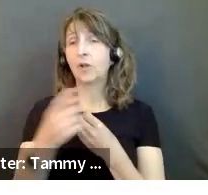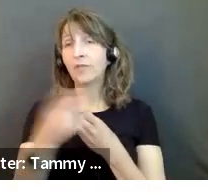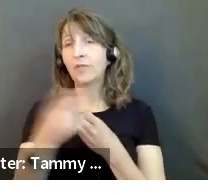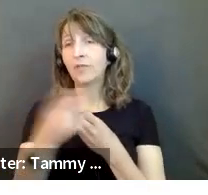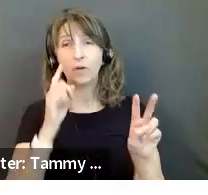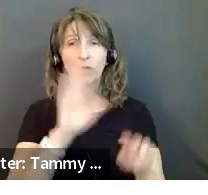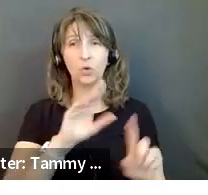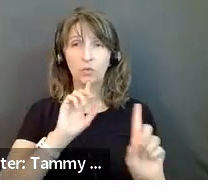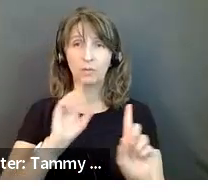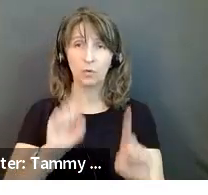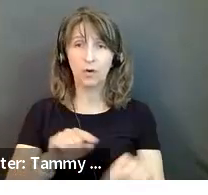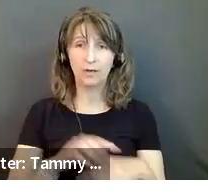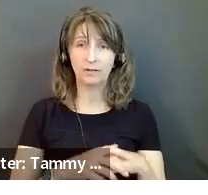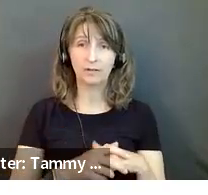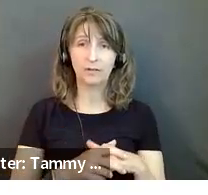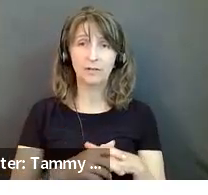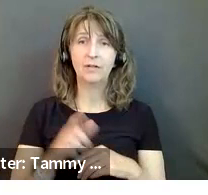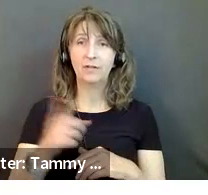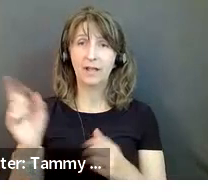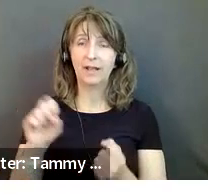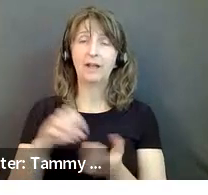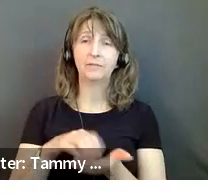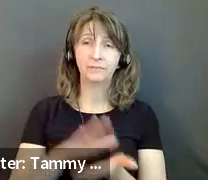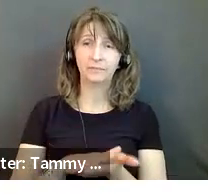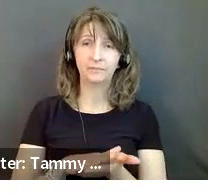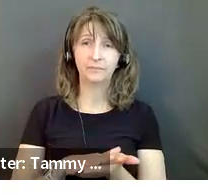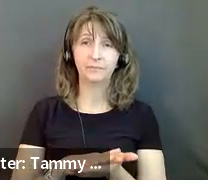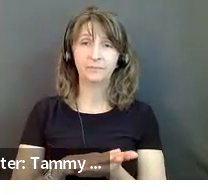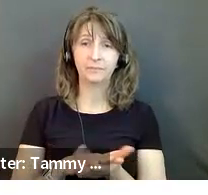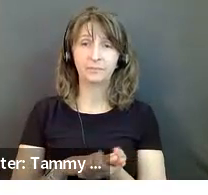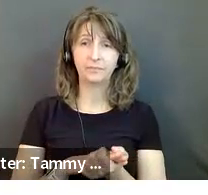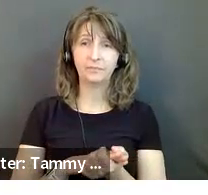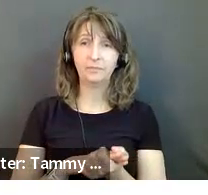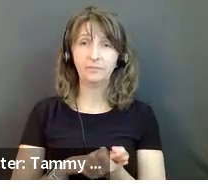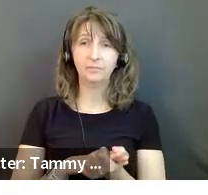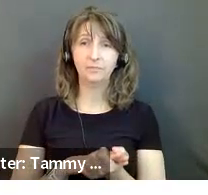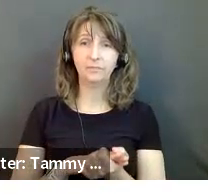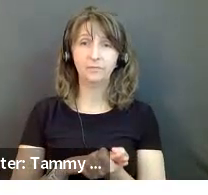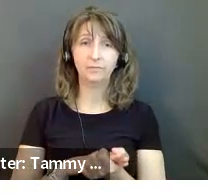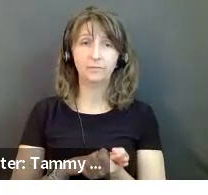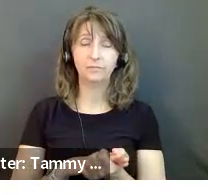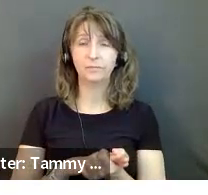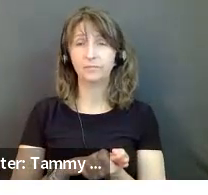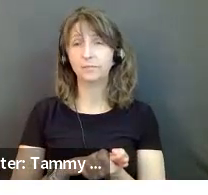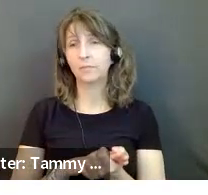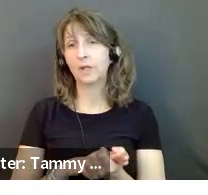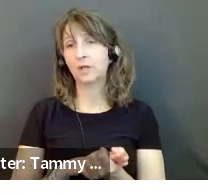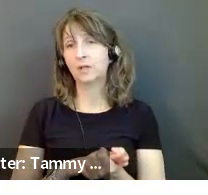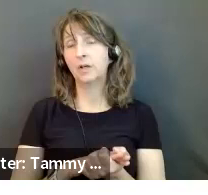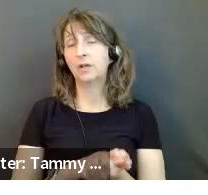Okay.